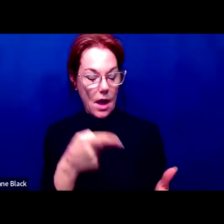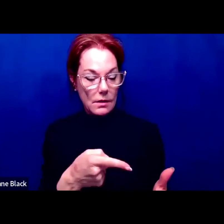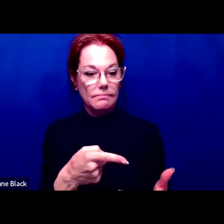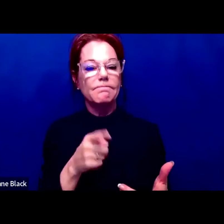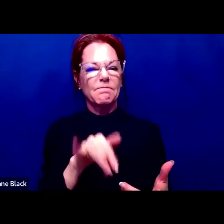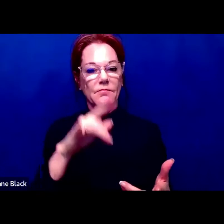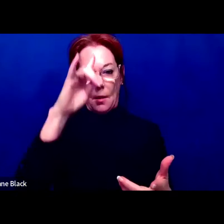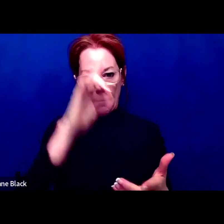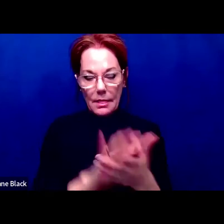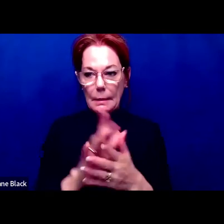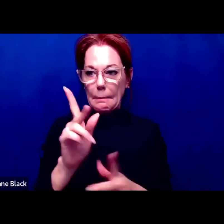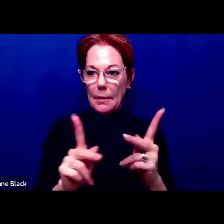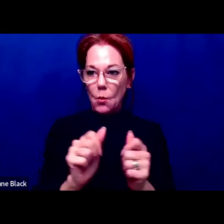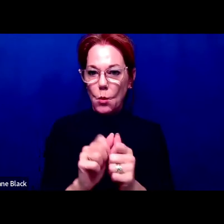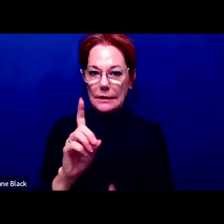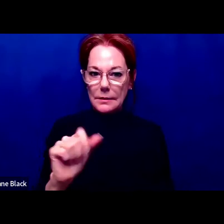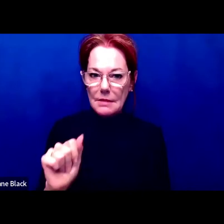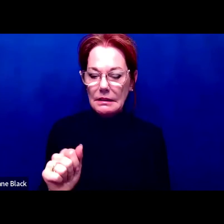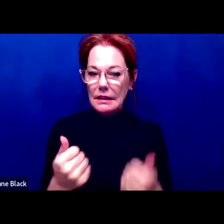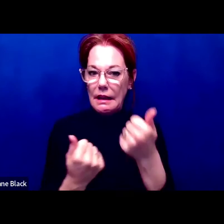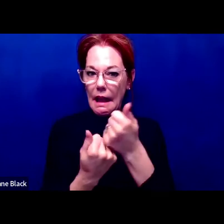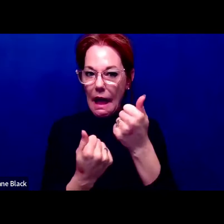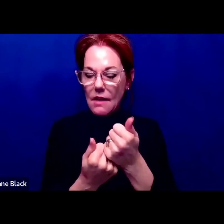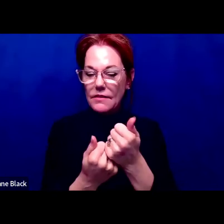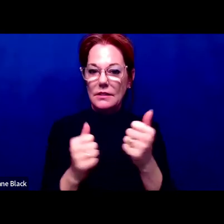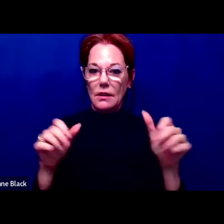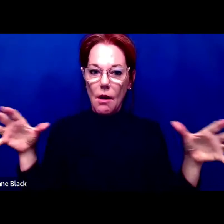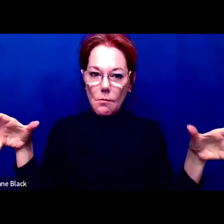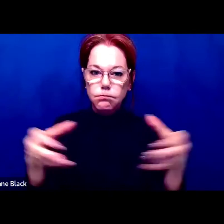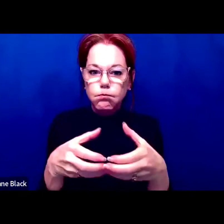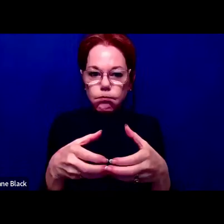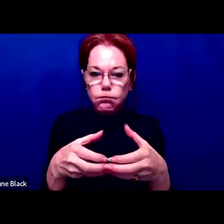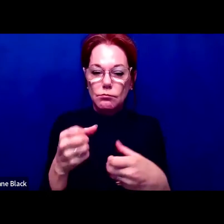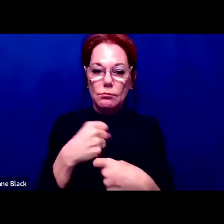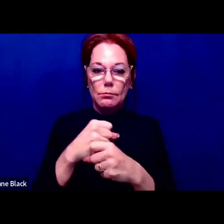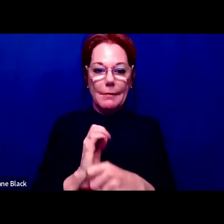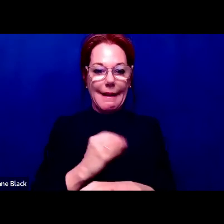advocates from across the country can collectively make our nation better, that with